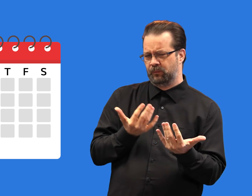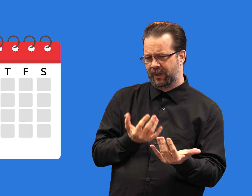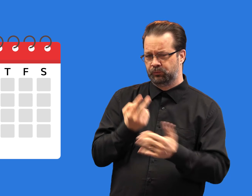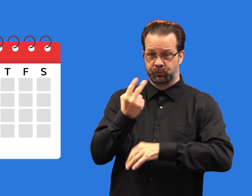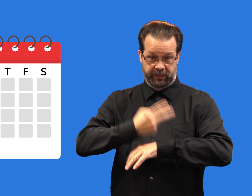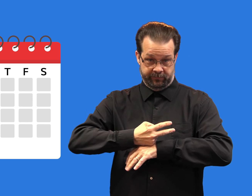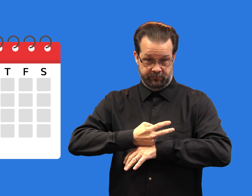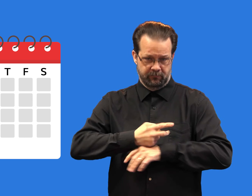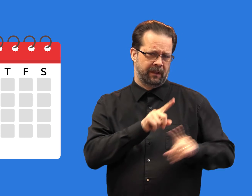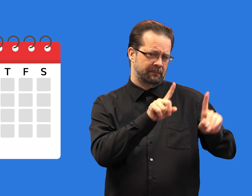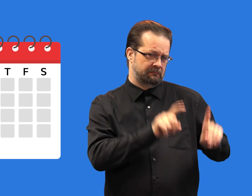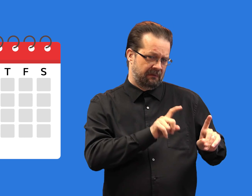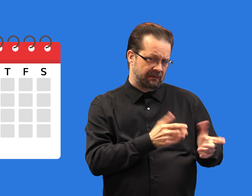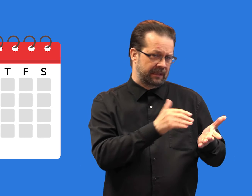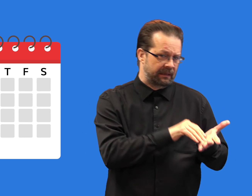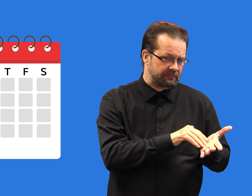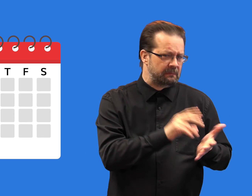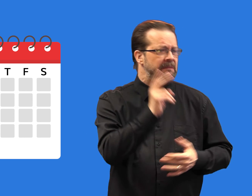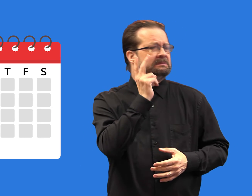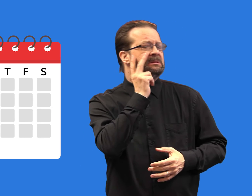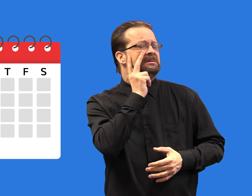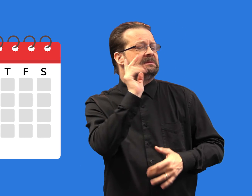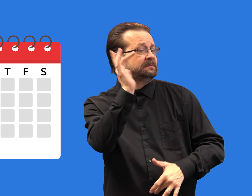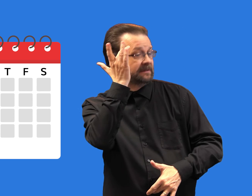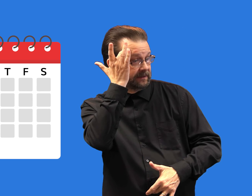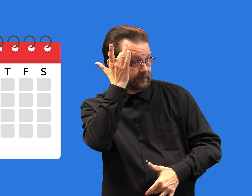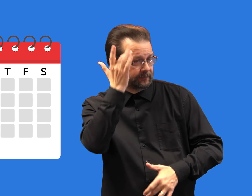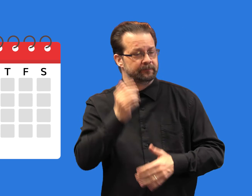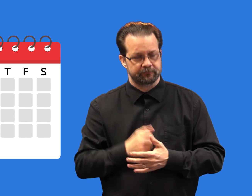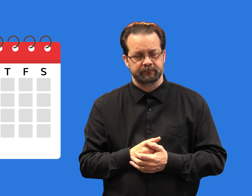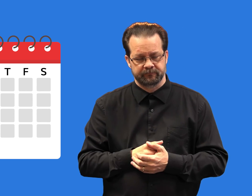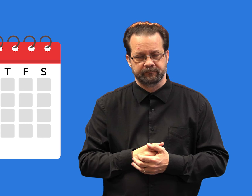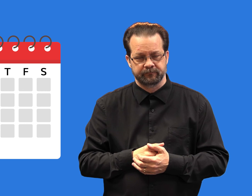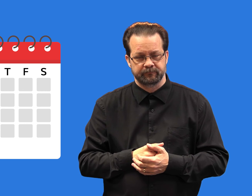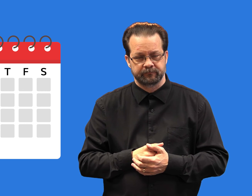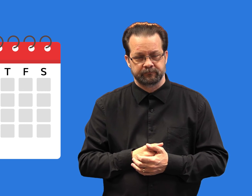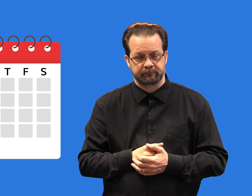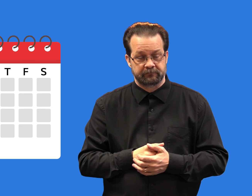then take another COVID-19 test to make sure you don’t have COVID-19.